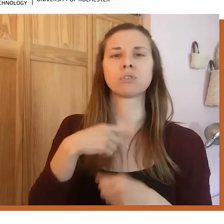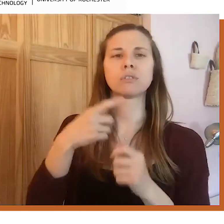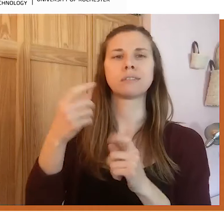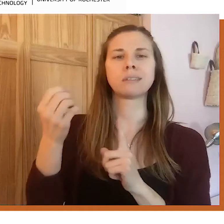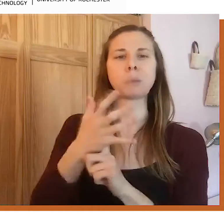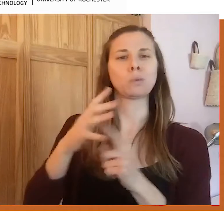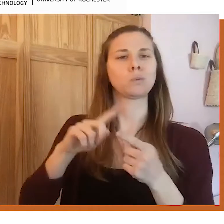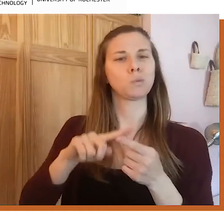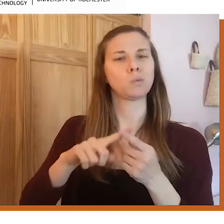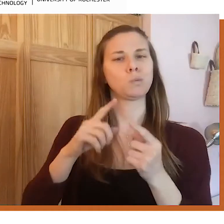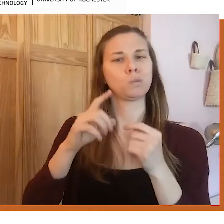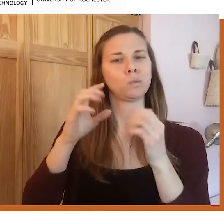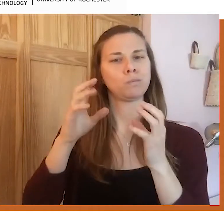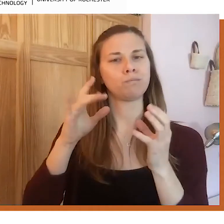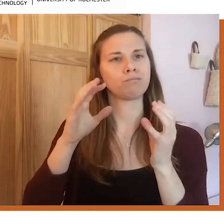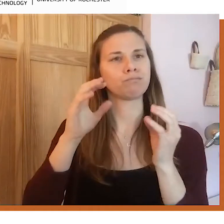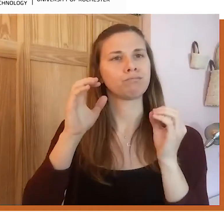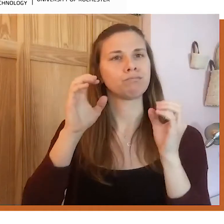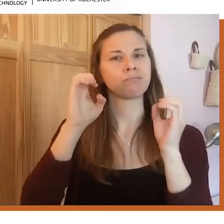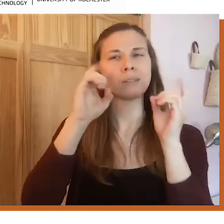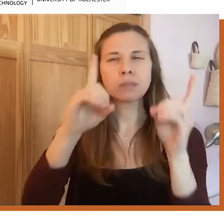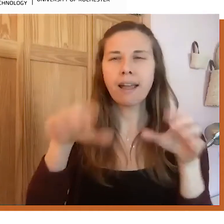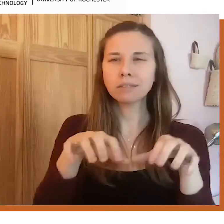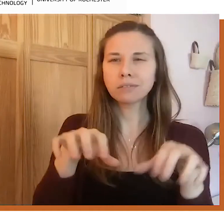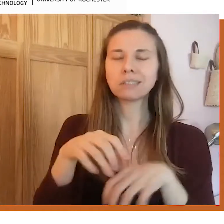was that I got exposed to educational activities,